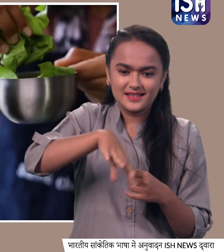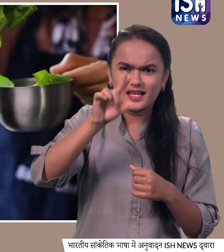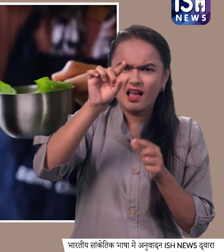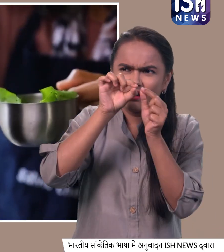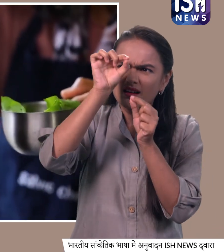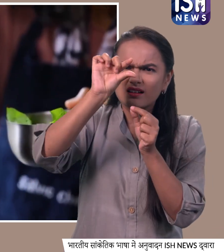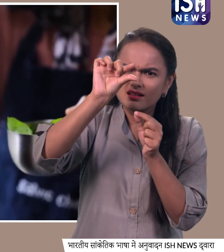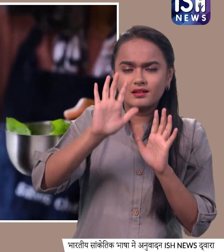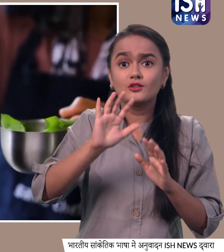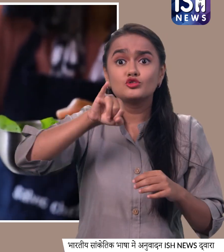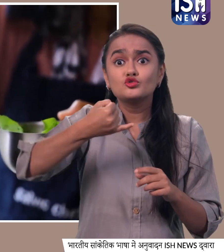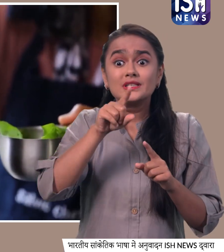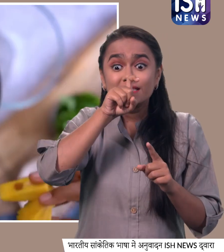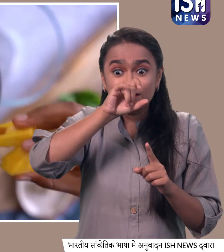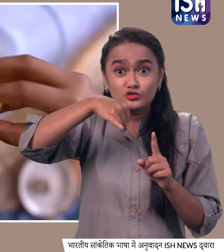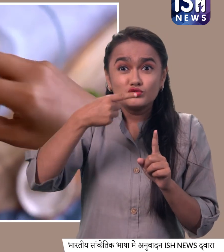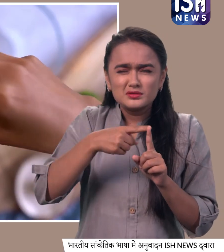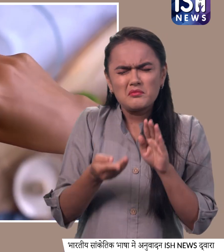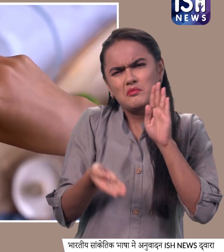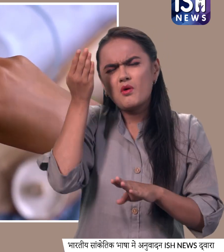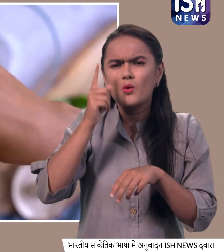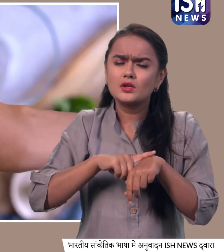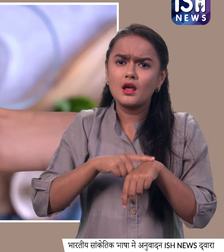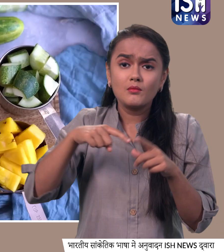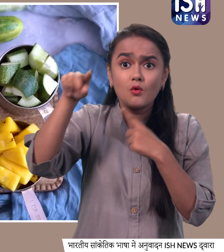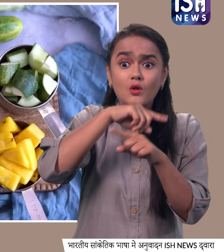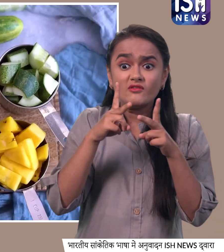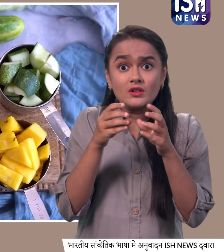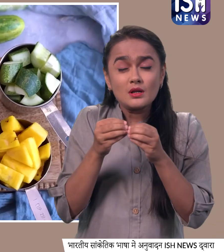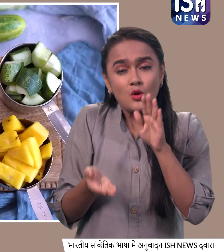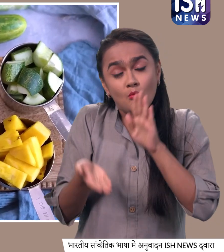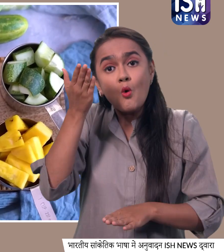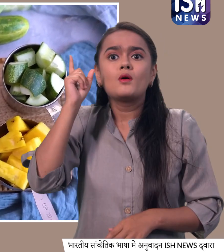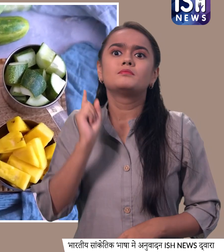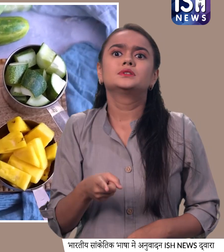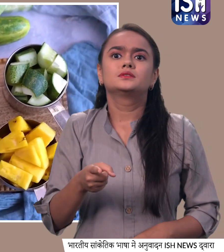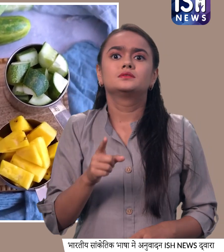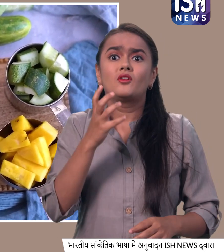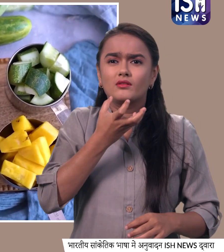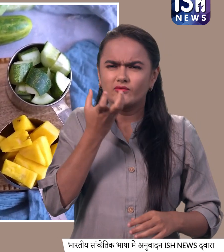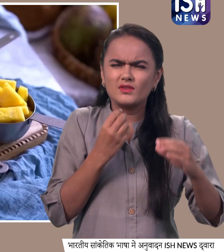For most juices, especially green juices, we should use as many veggies as we can